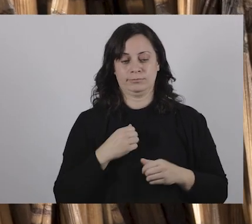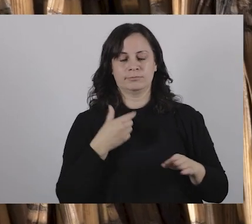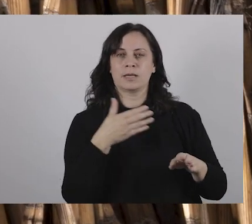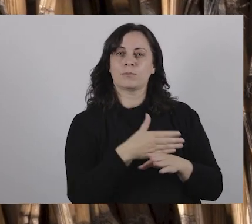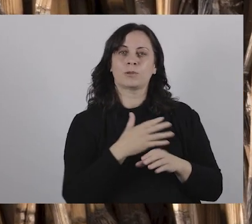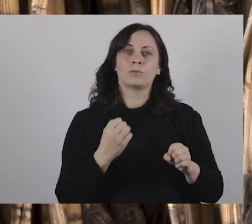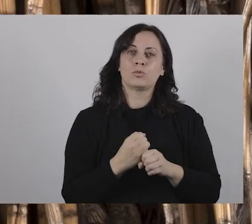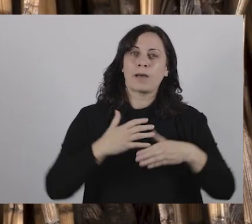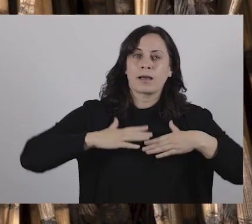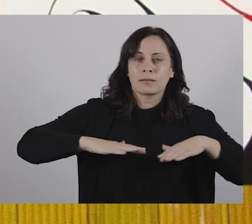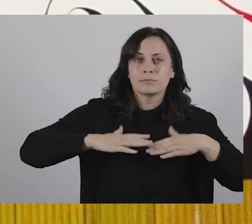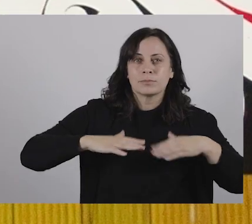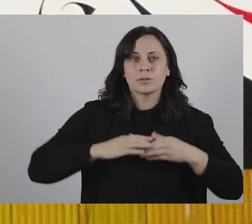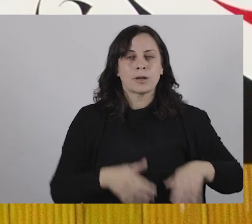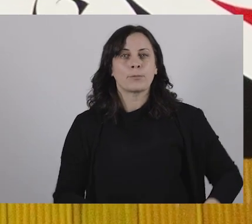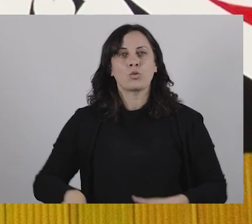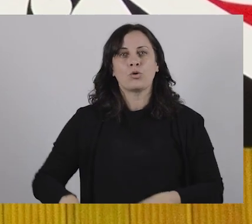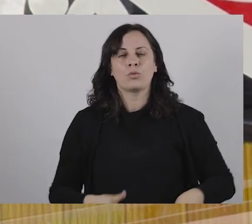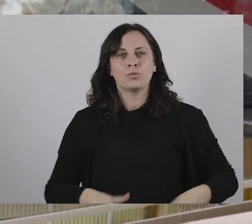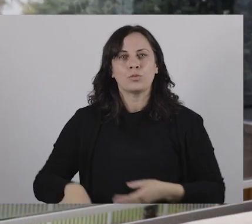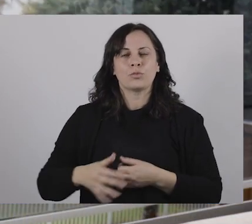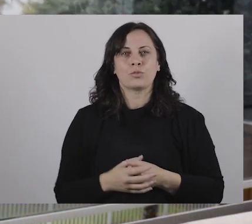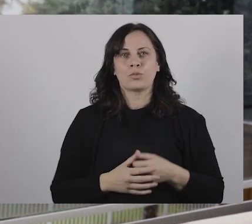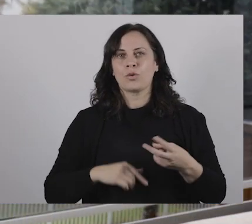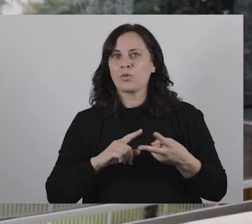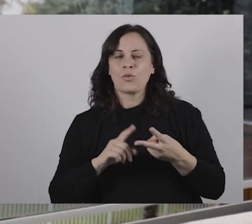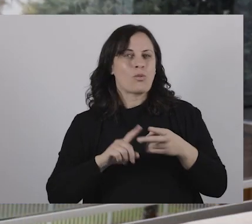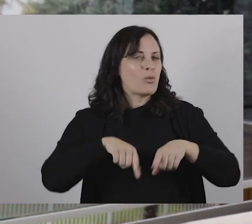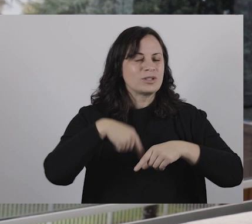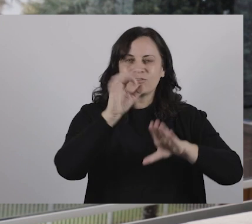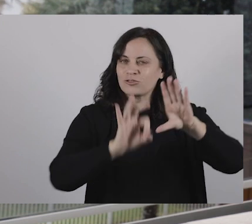weave, pattern designs and paint rafter designs.